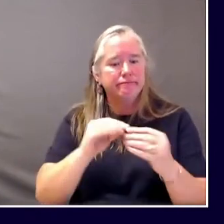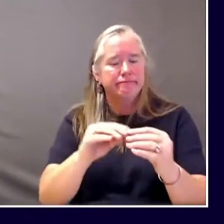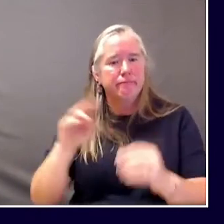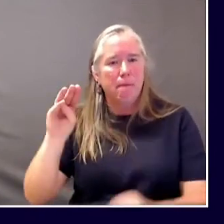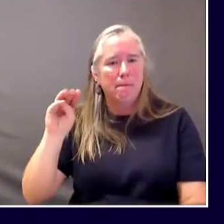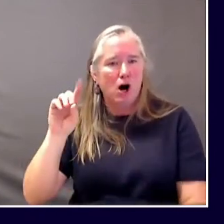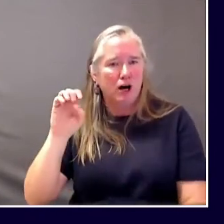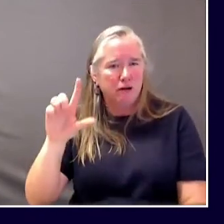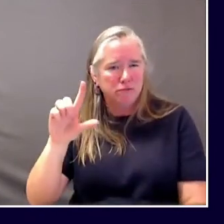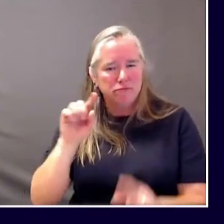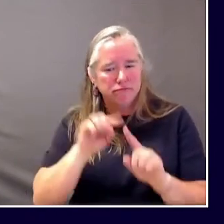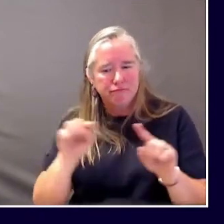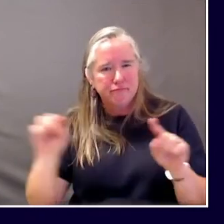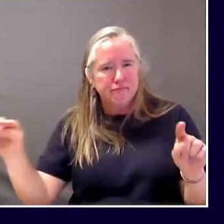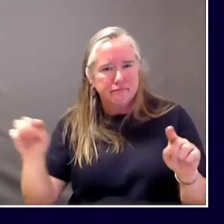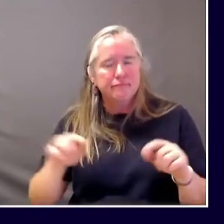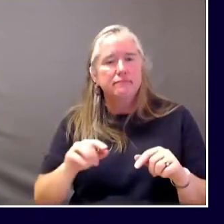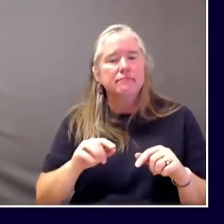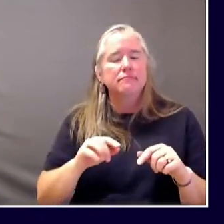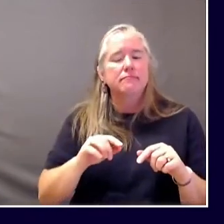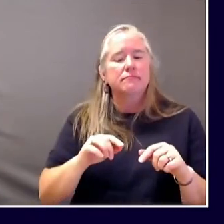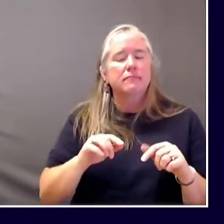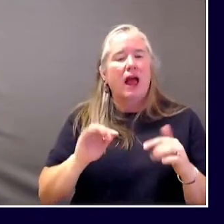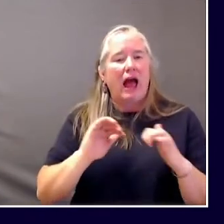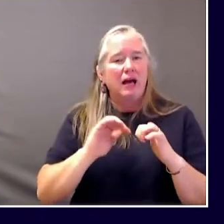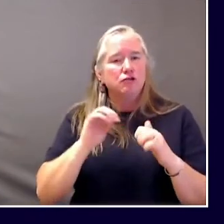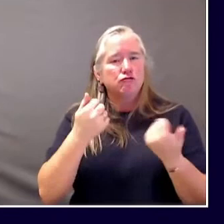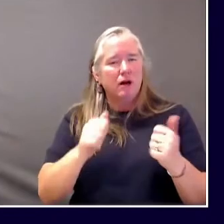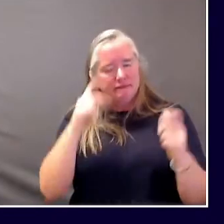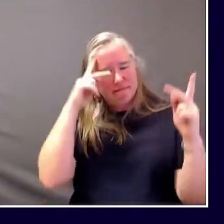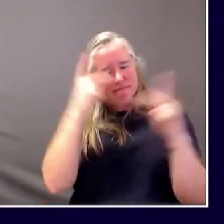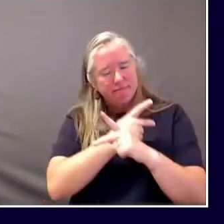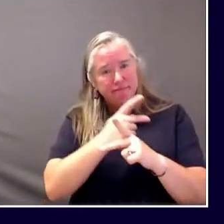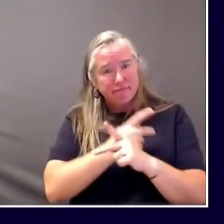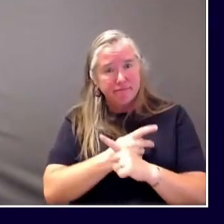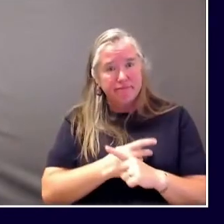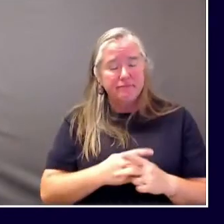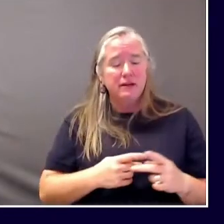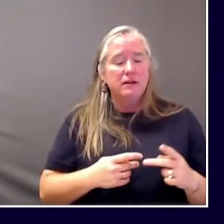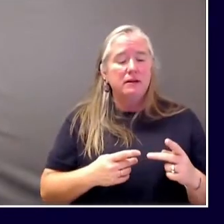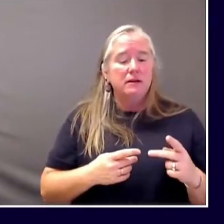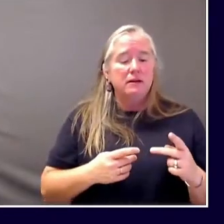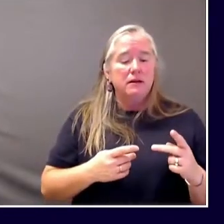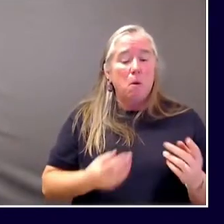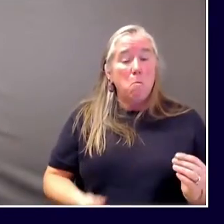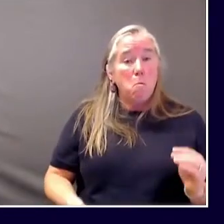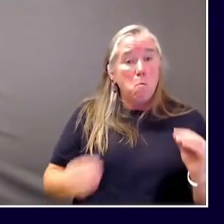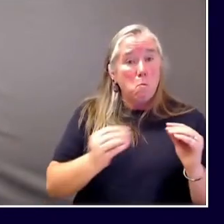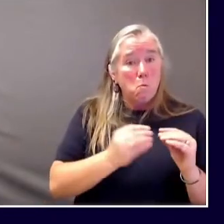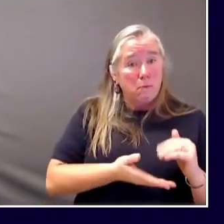percentage or what degree of